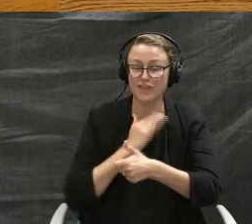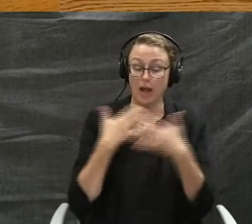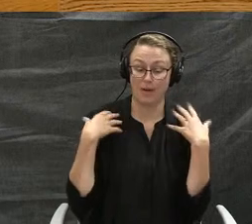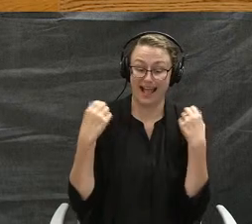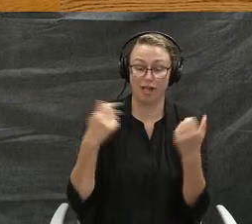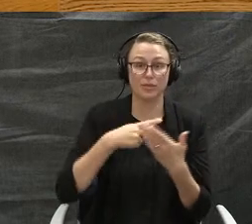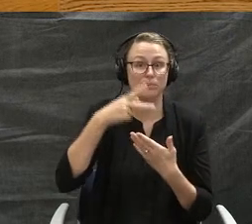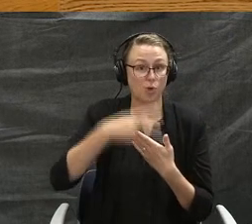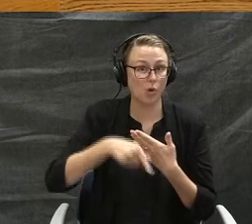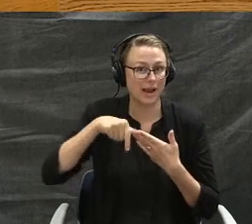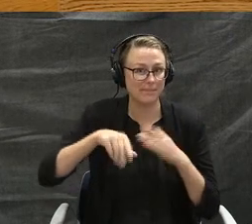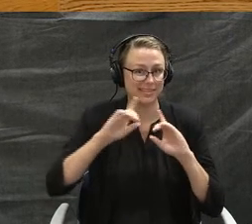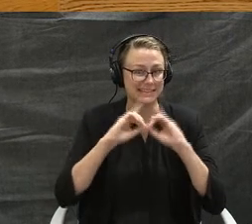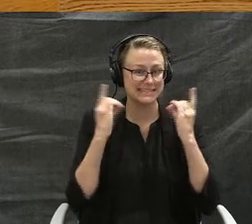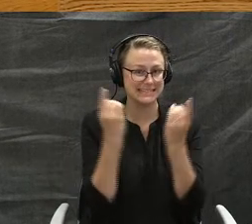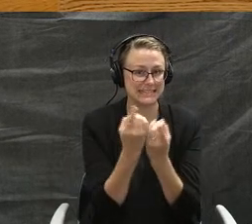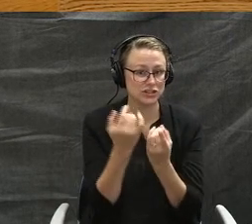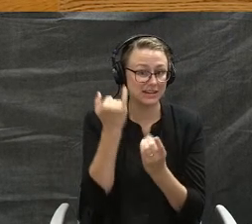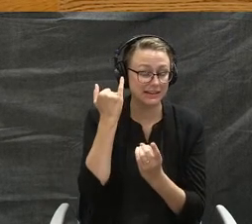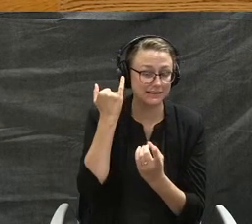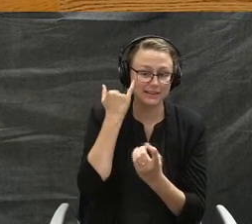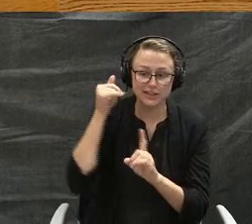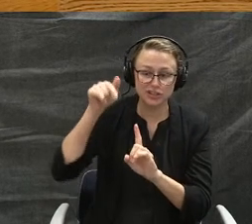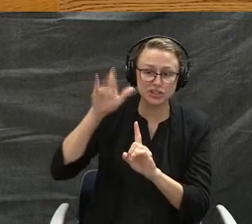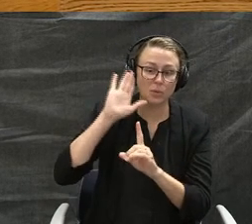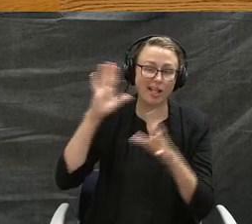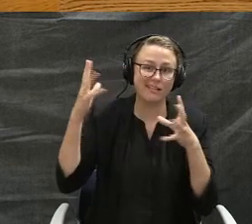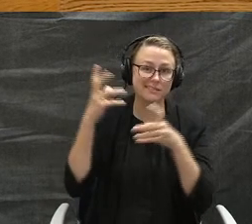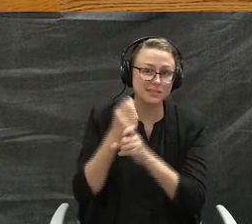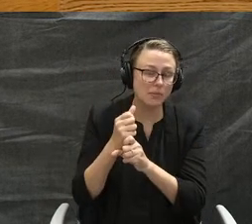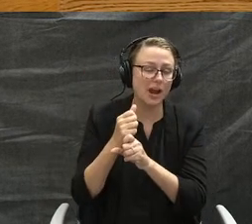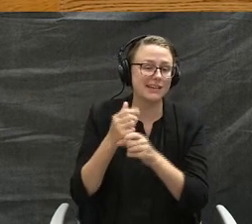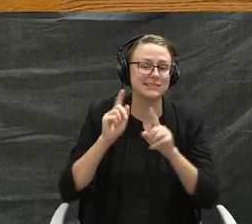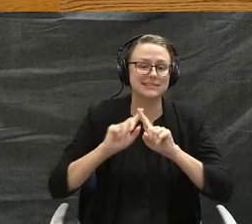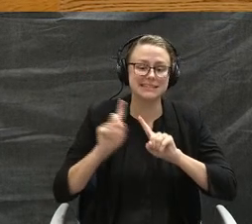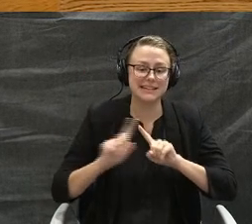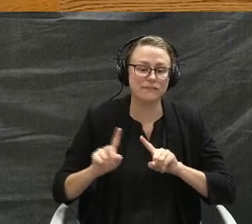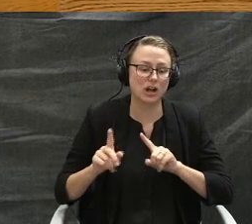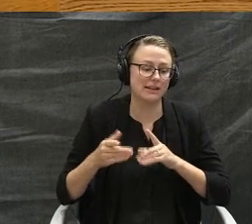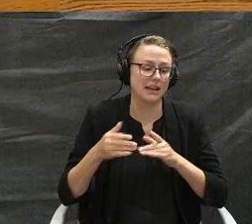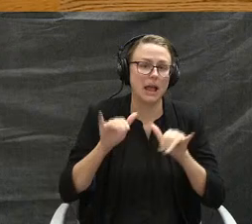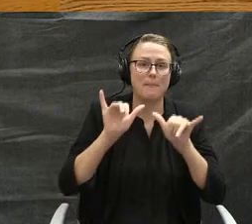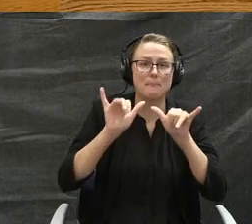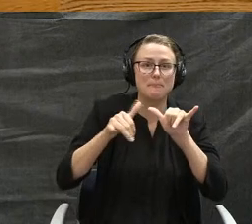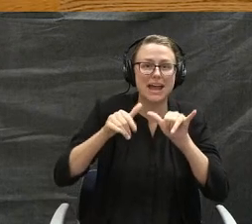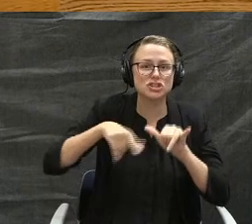give you kind of a rundown on the measures that will use to